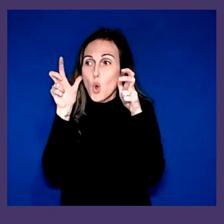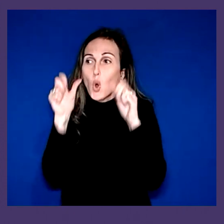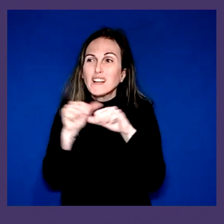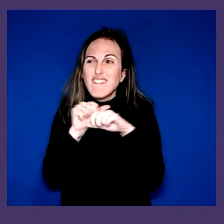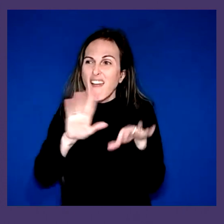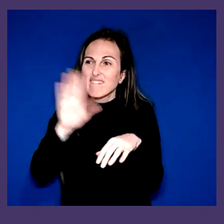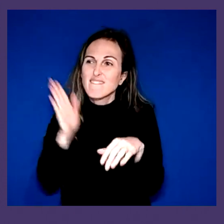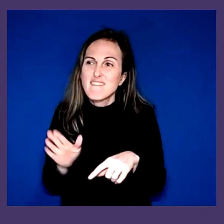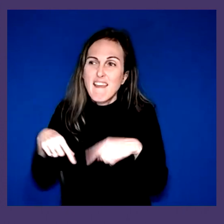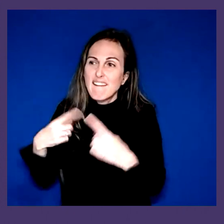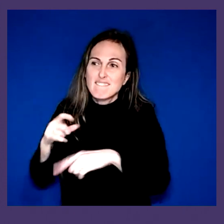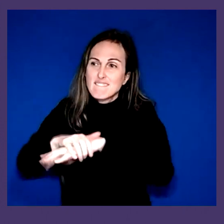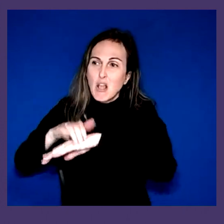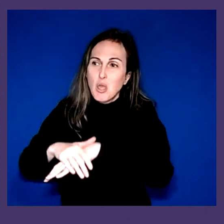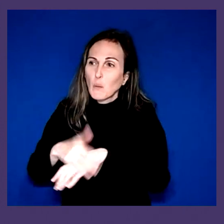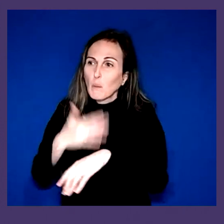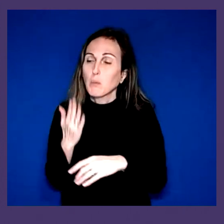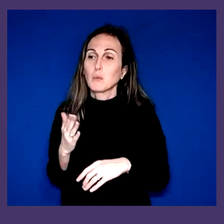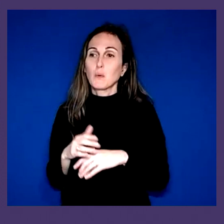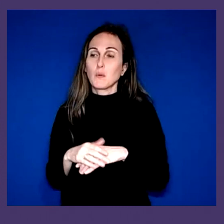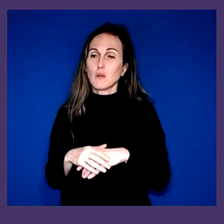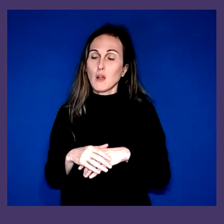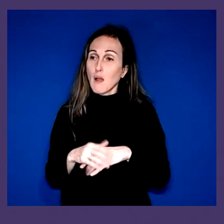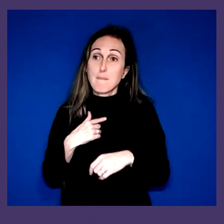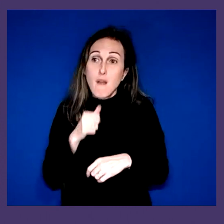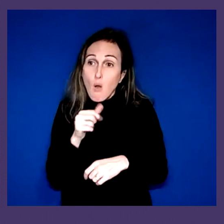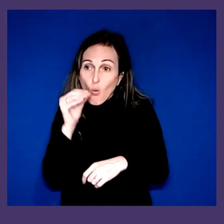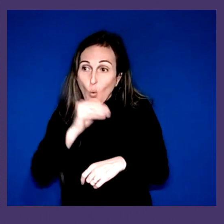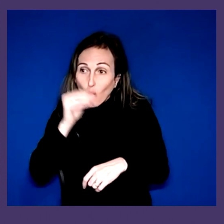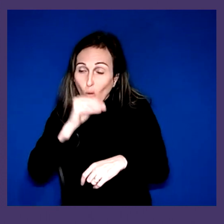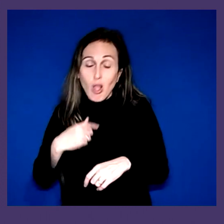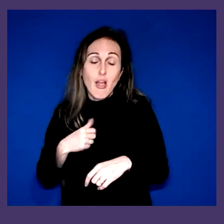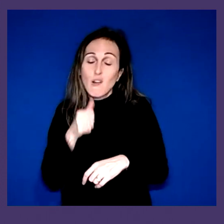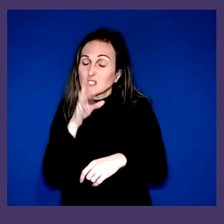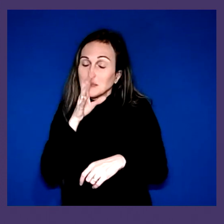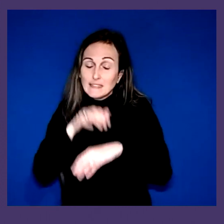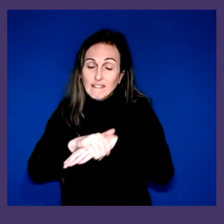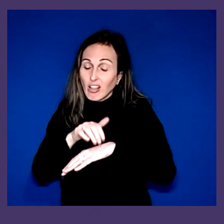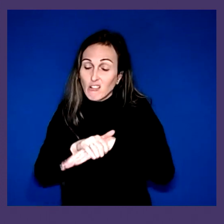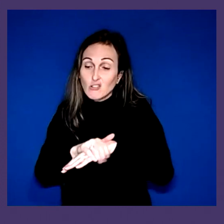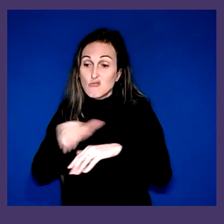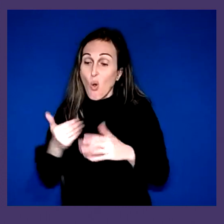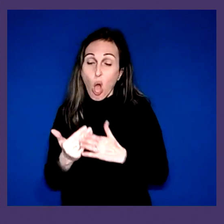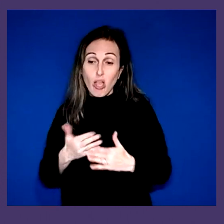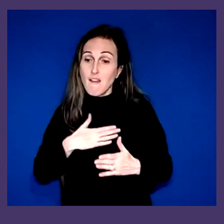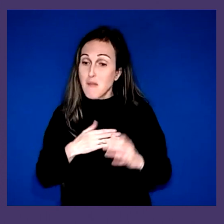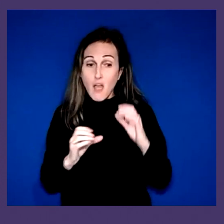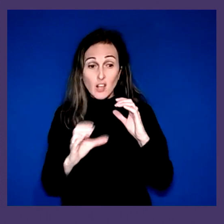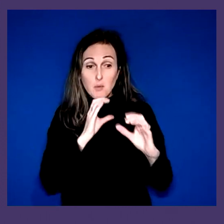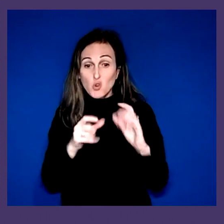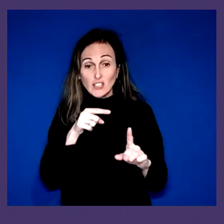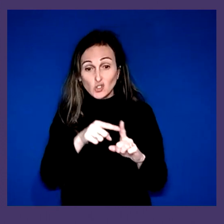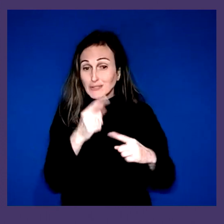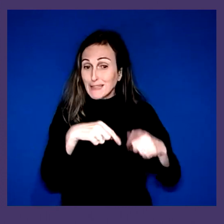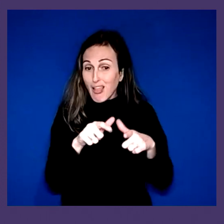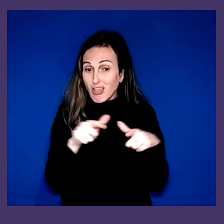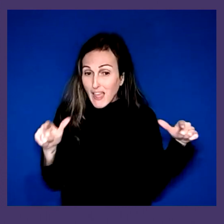All of my education is in sign language, not in English, and I can't acquire English if I want to because I'm deaf. So how is it that